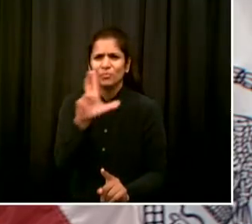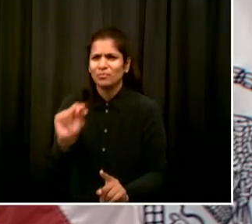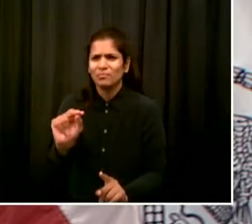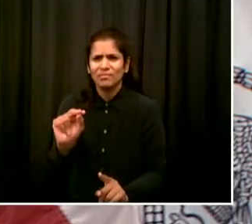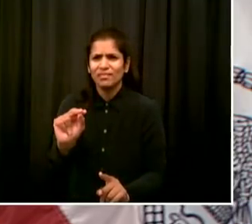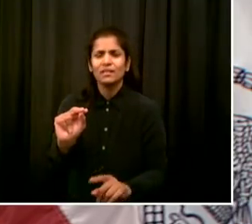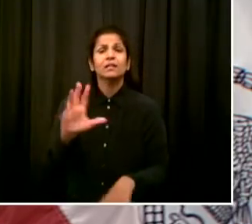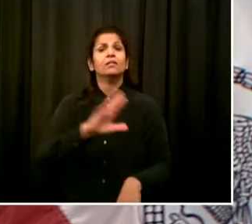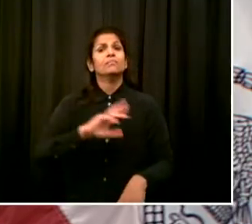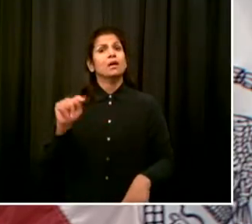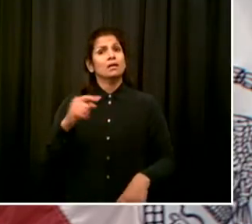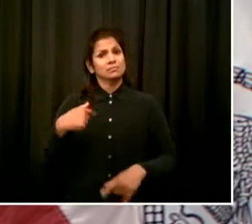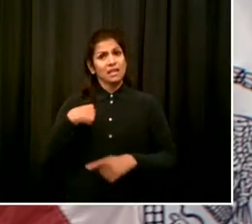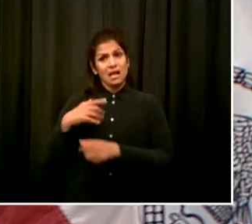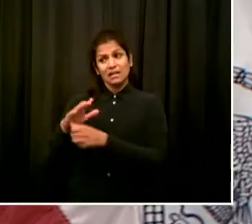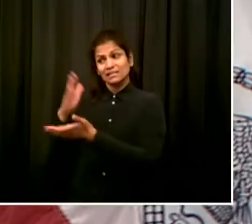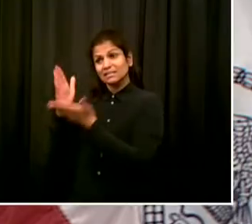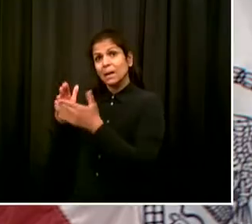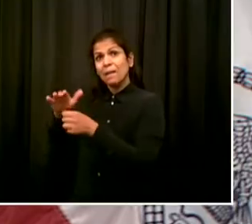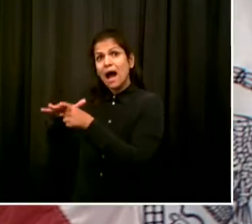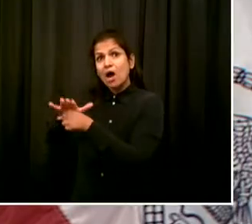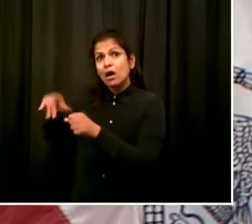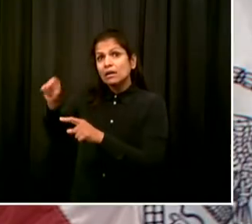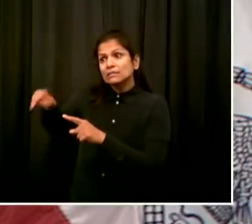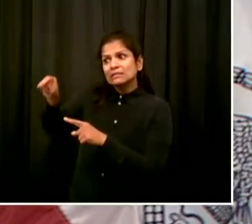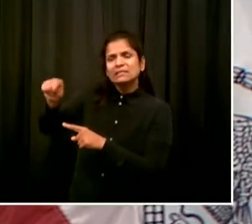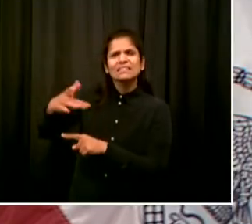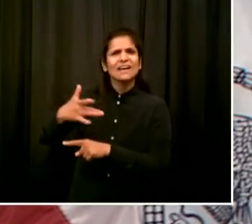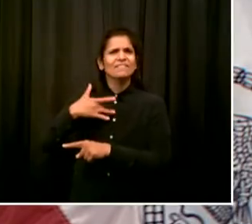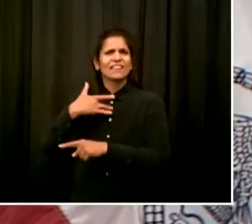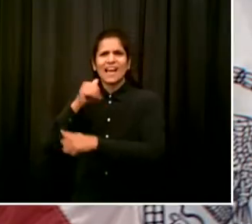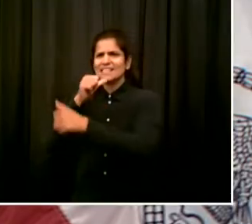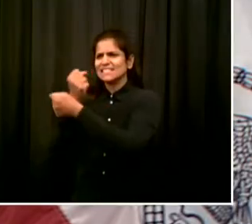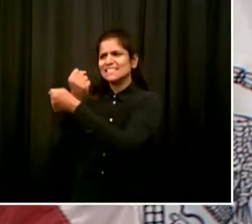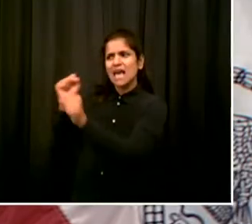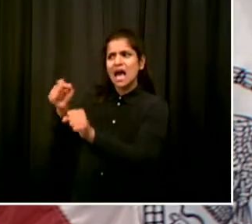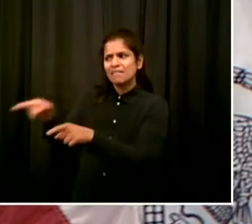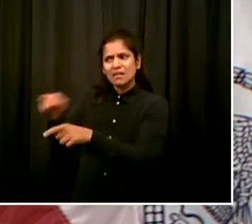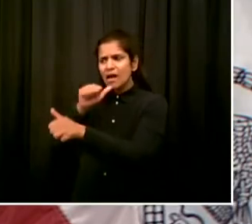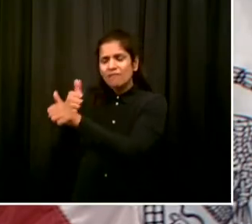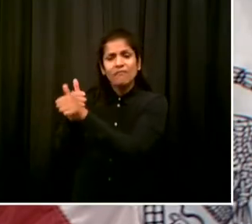RMTES F OTFFRAIC ENFORCEMENT AND PARKING ENFORCEMENT WHERE PEOPLE ARE NOT FOLLOWING